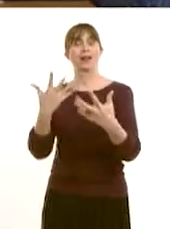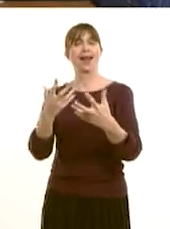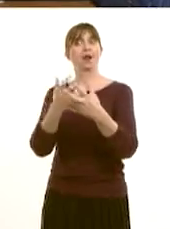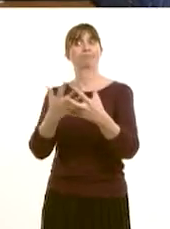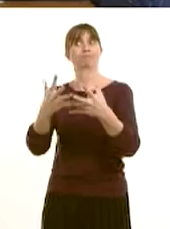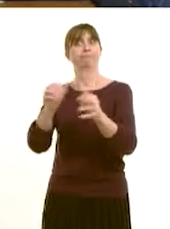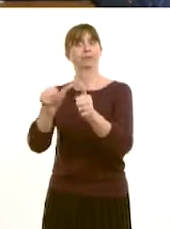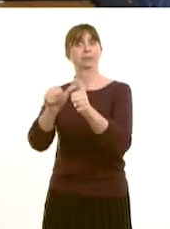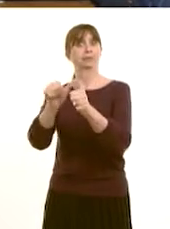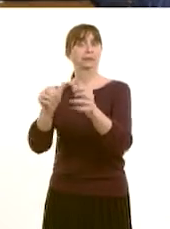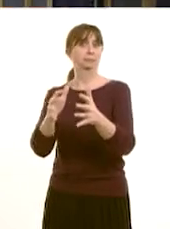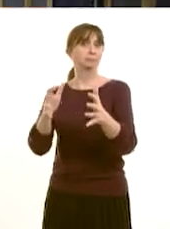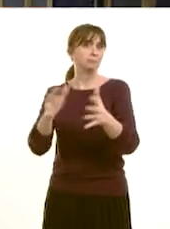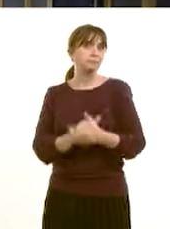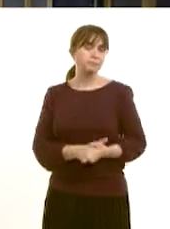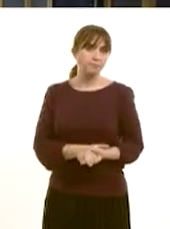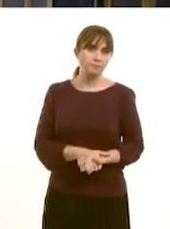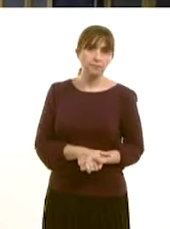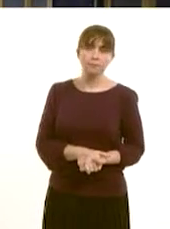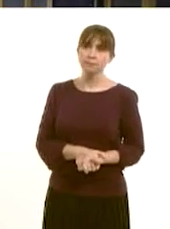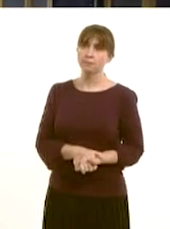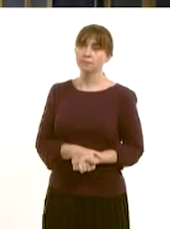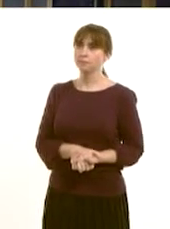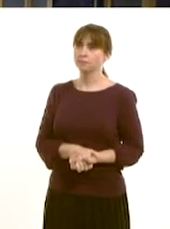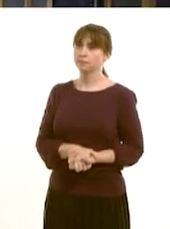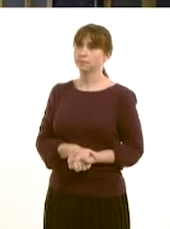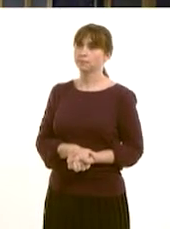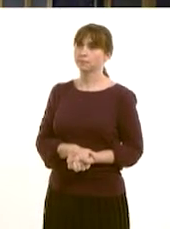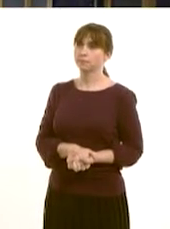Simon Thomas: Rwyín croesawuír ffaith bod yna gynnydd wedi bod yng Nghymru yn gyffredinol